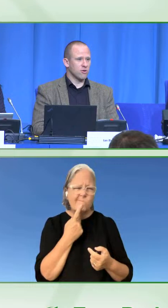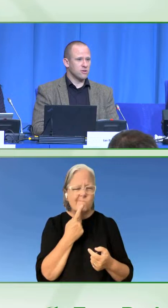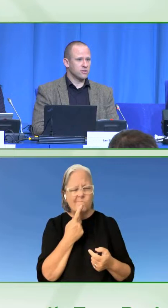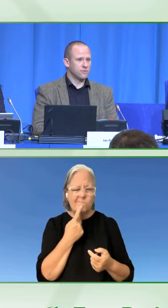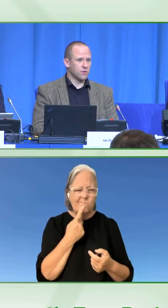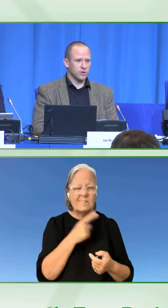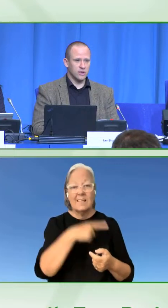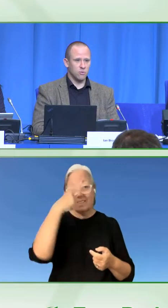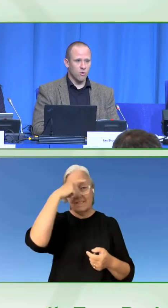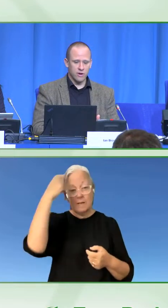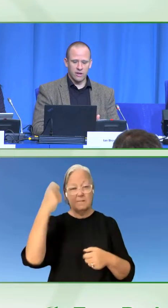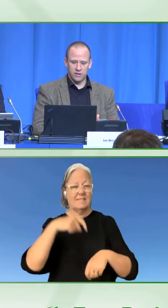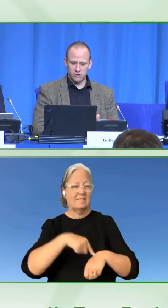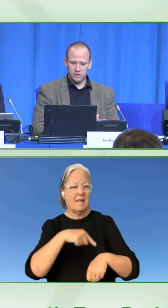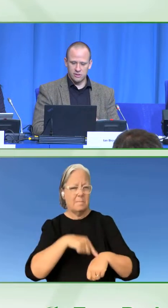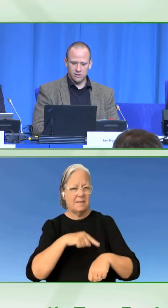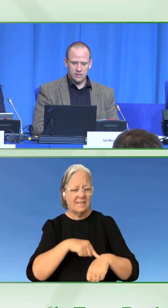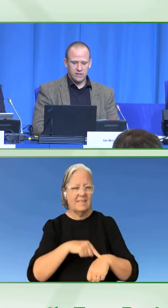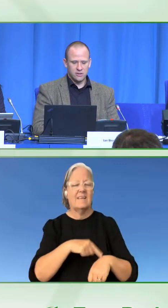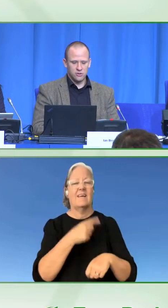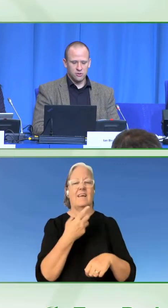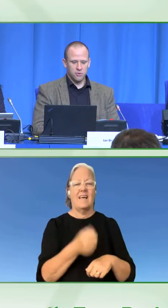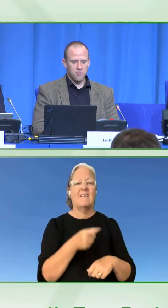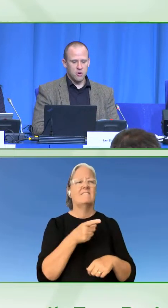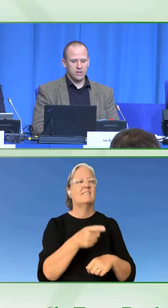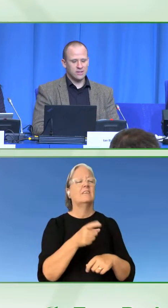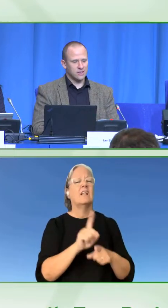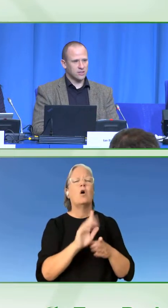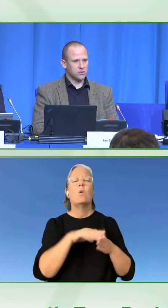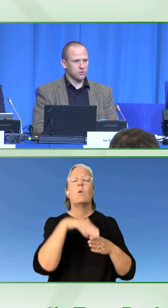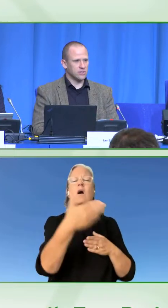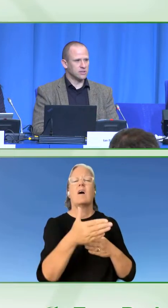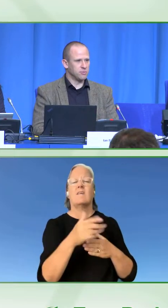in the future.